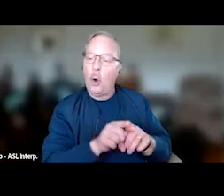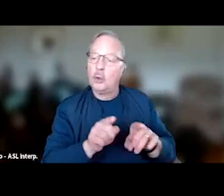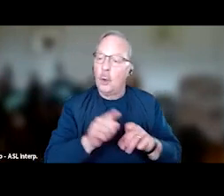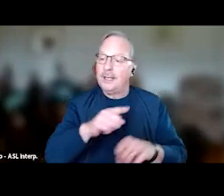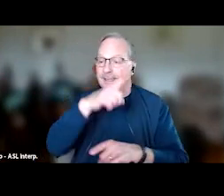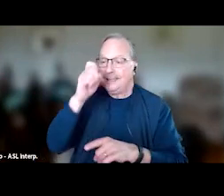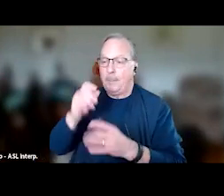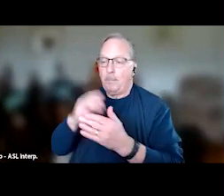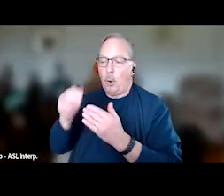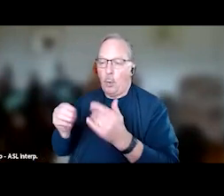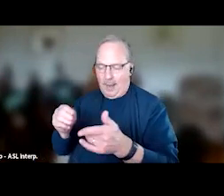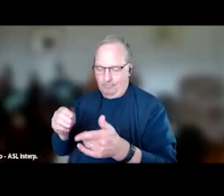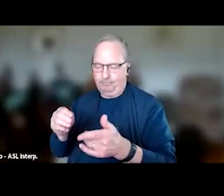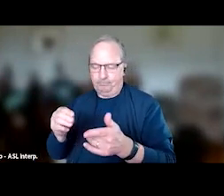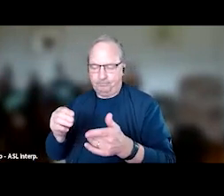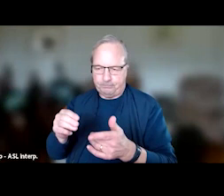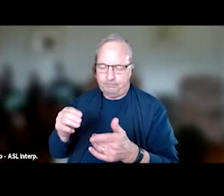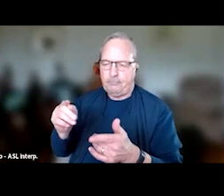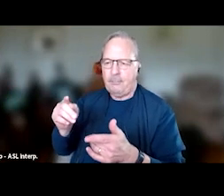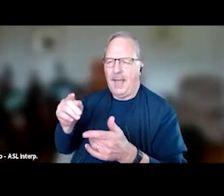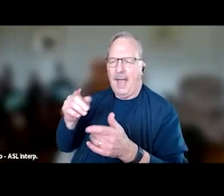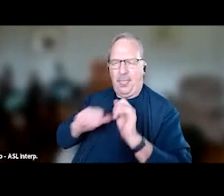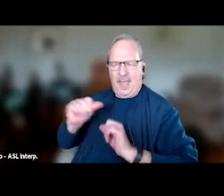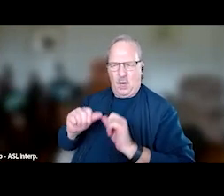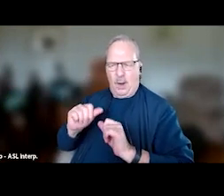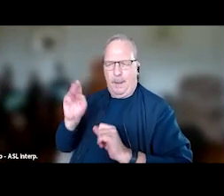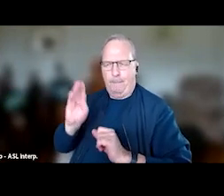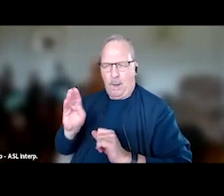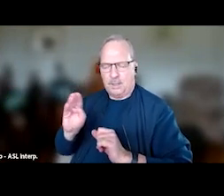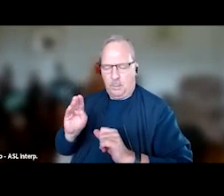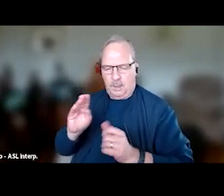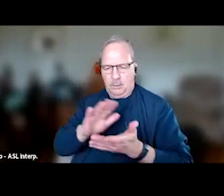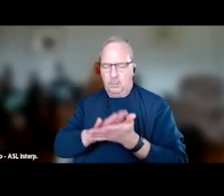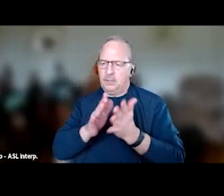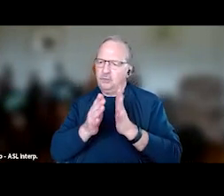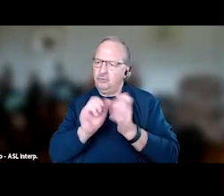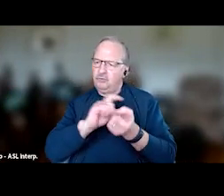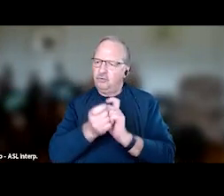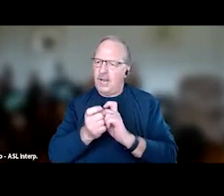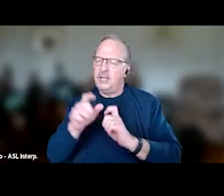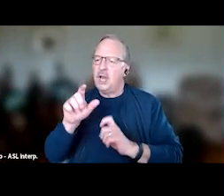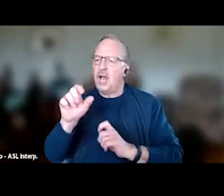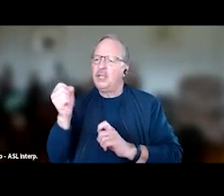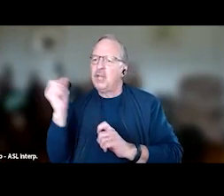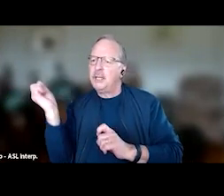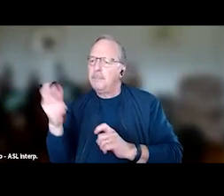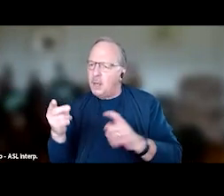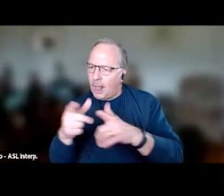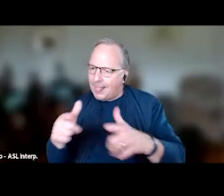called the Urban Shakespeare Program, in which we turned Shakespearean language to urban language it performed plays.